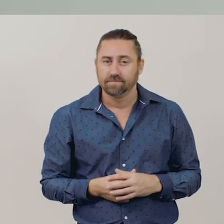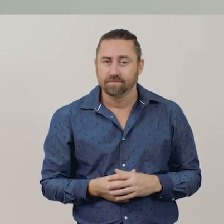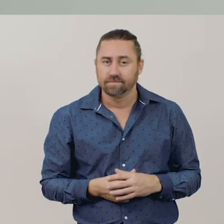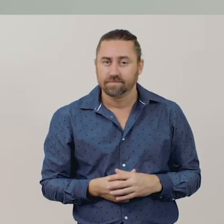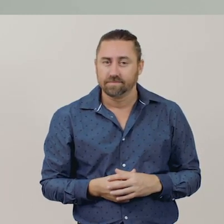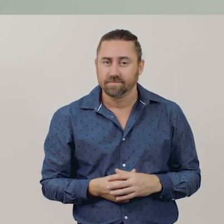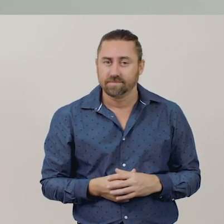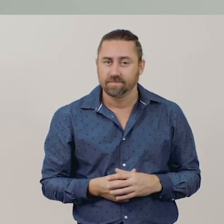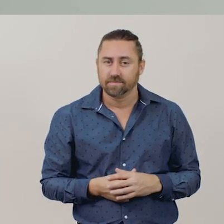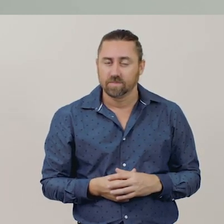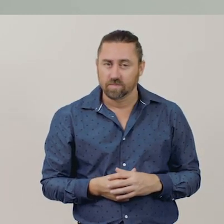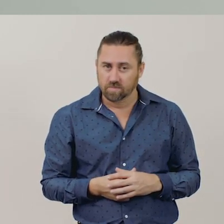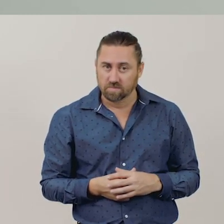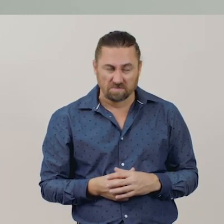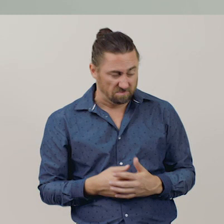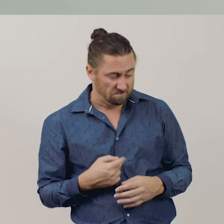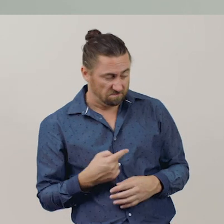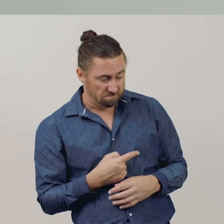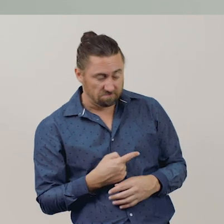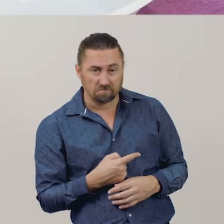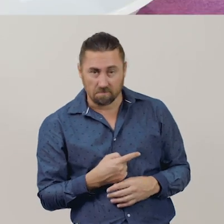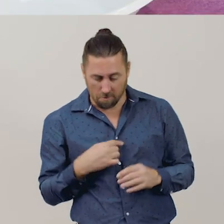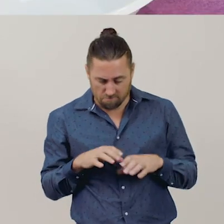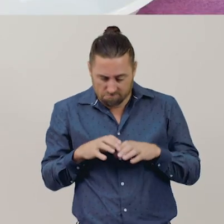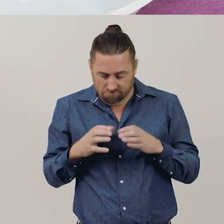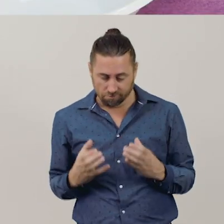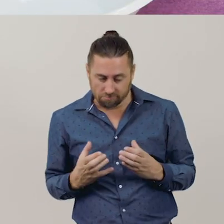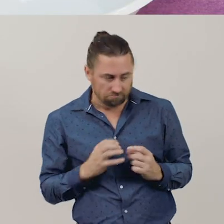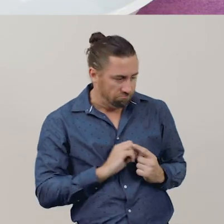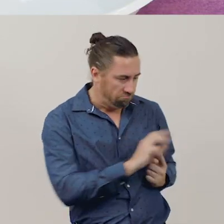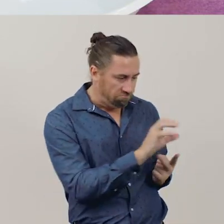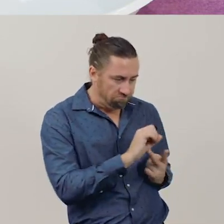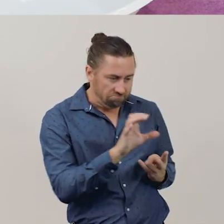I have now shared the collection of cherries into thirds.